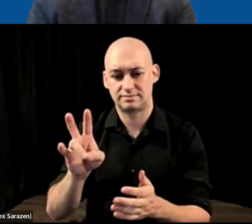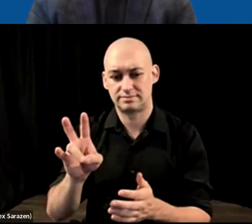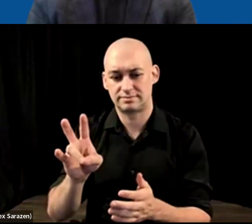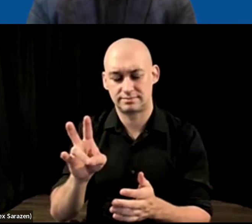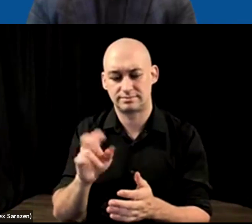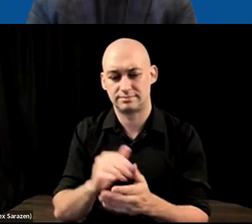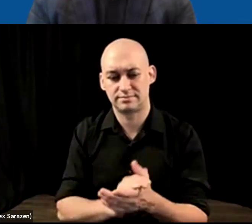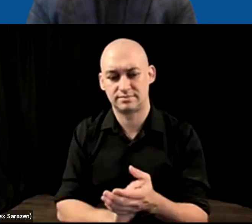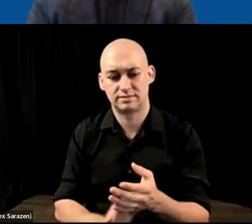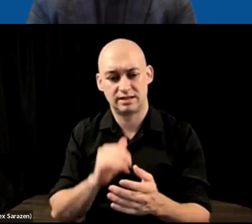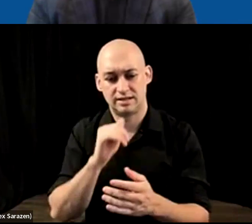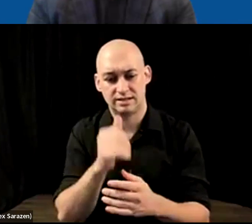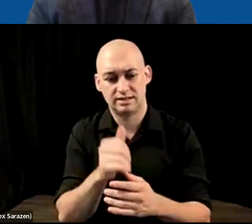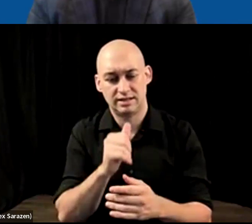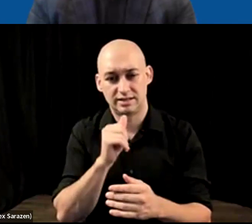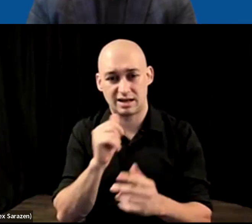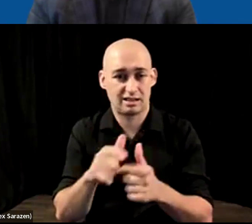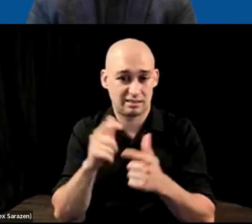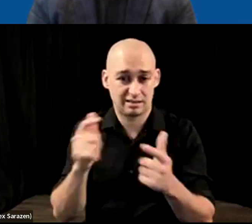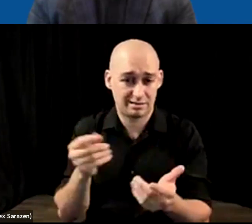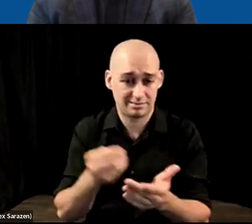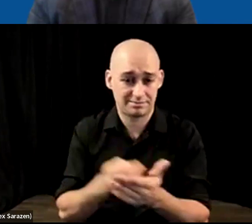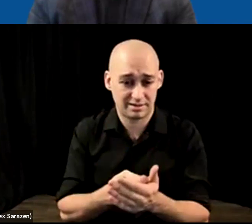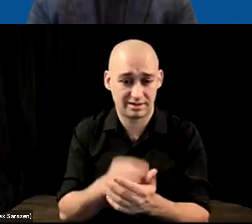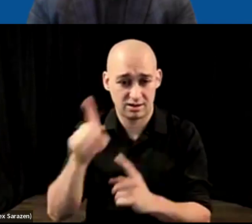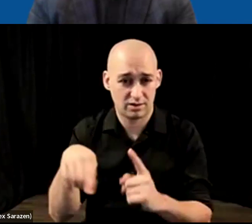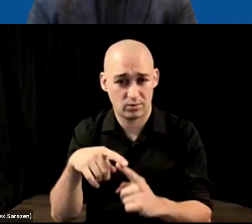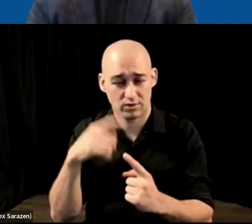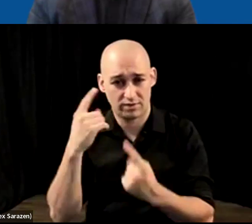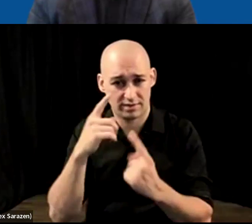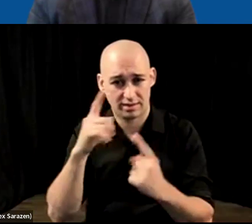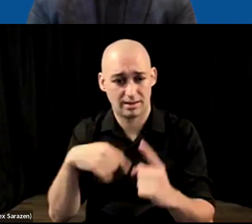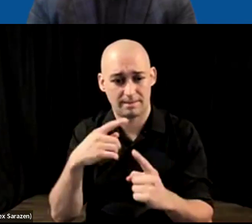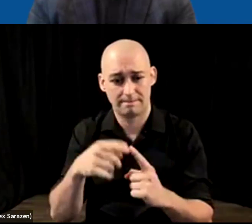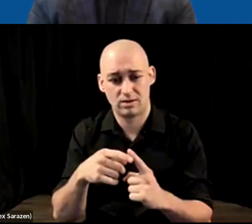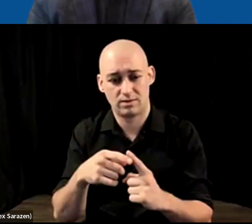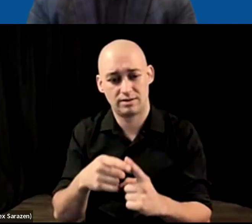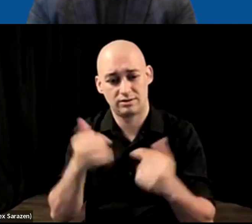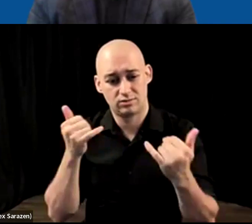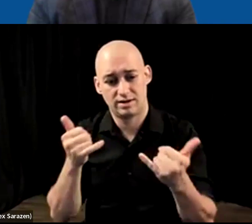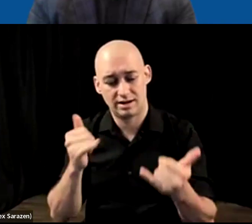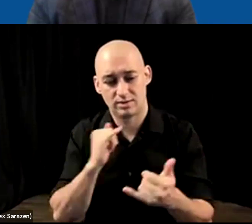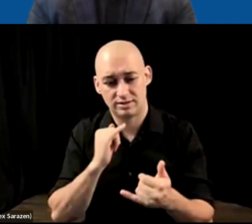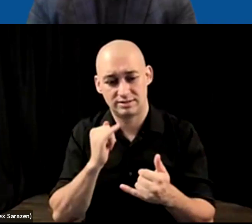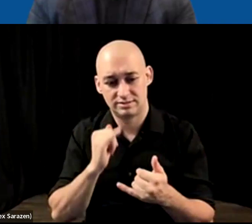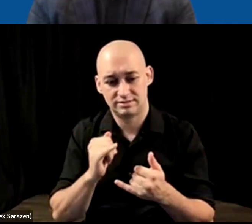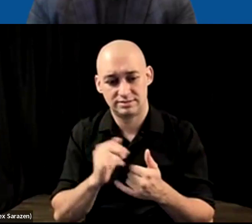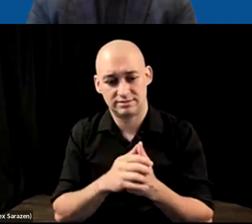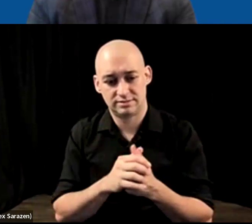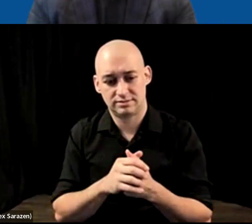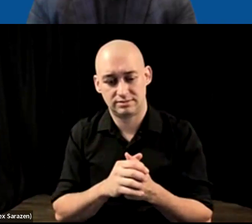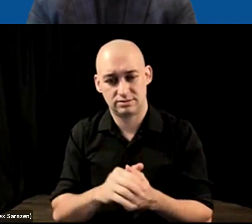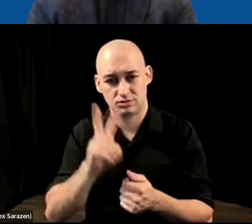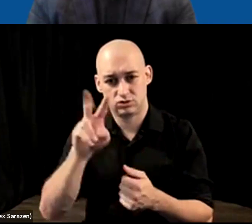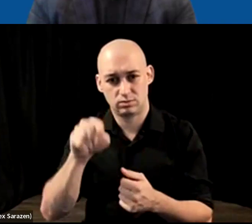not a large amount of money When you consider that you know, currently, there's 2.9 almost 3 million